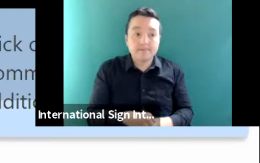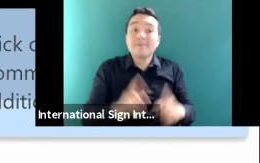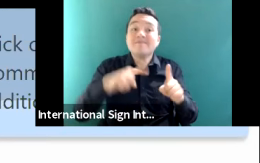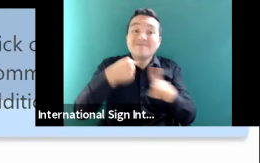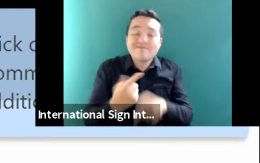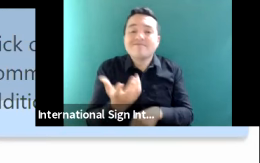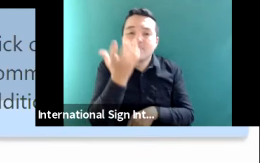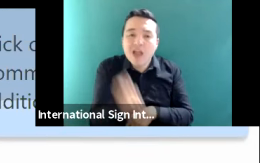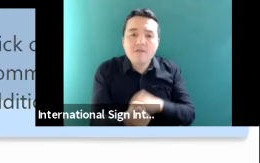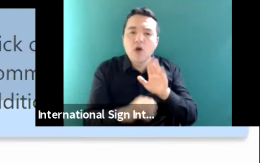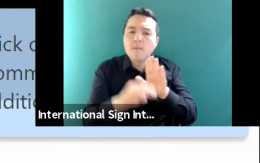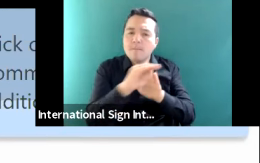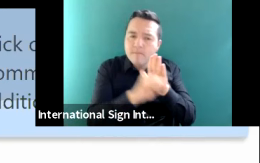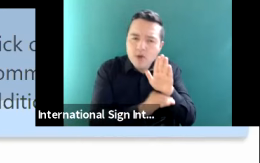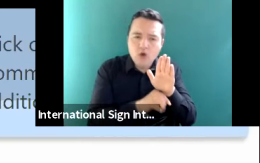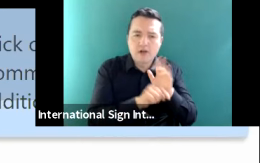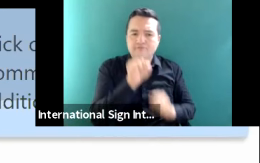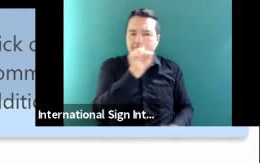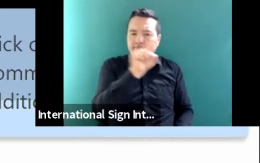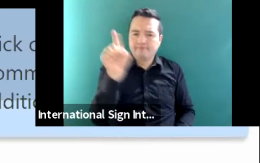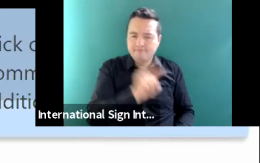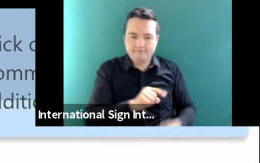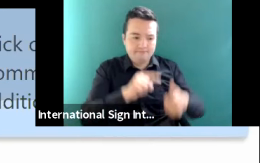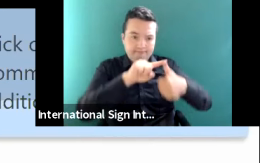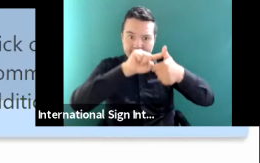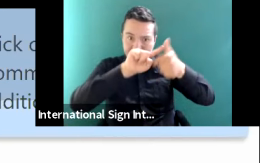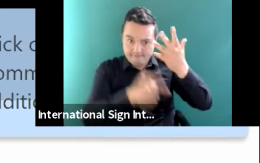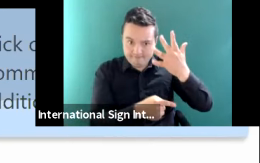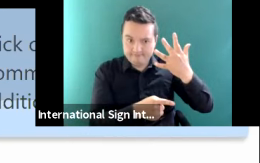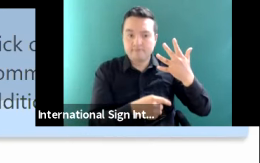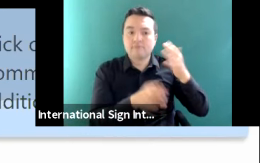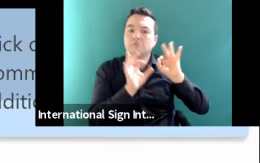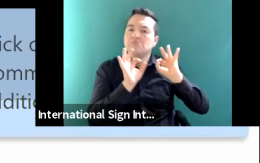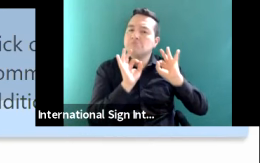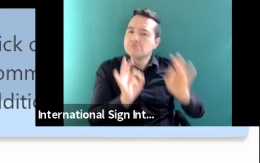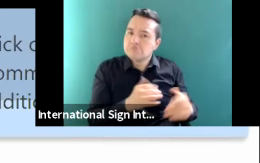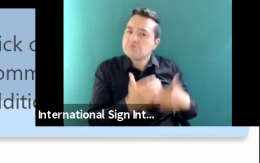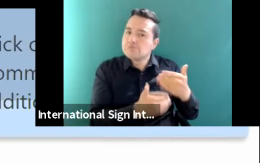In education, we have the additional educational support policy which has a big part about accessibility technology and the inclusive education.